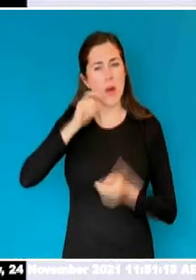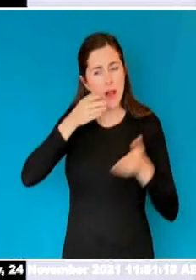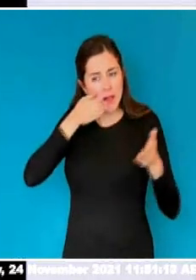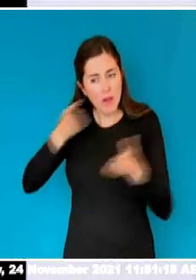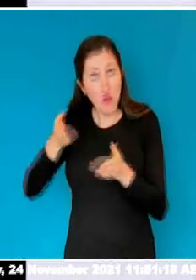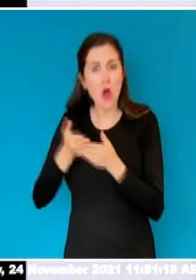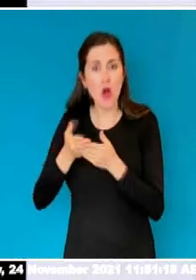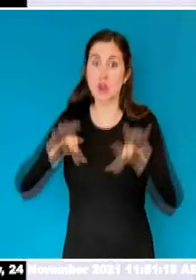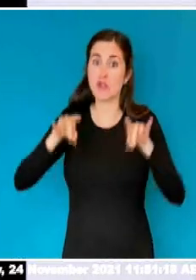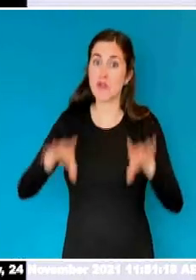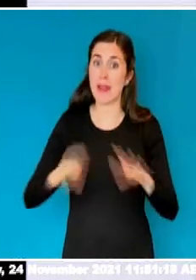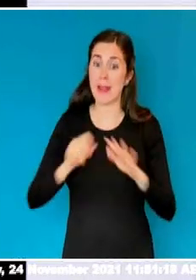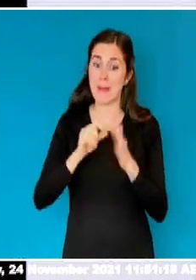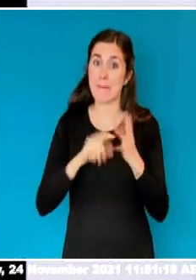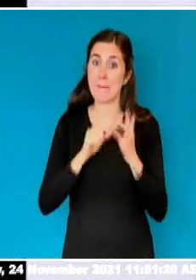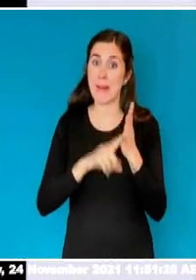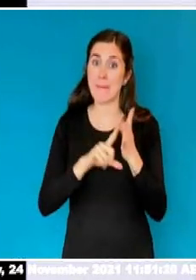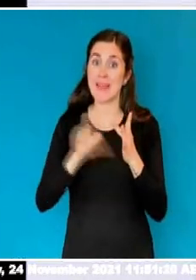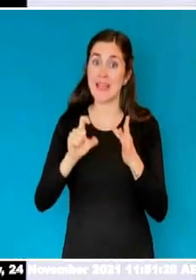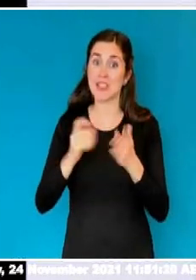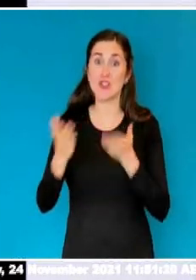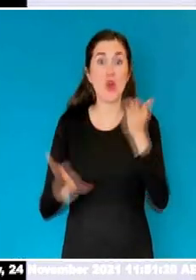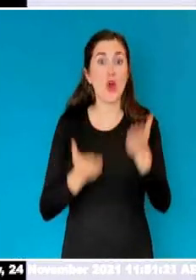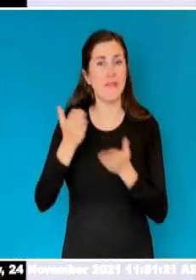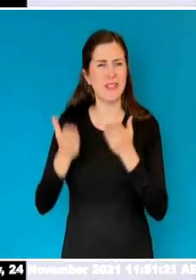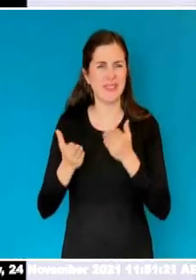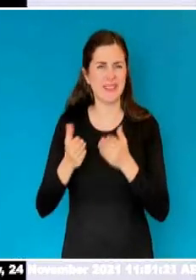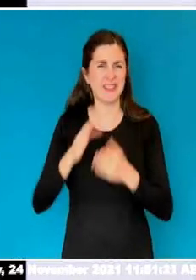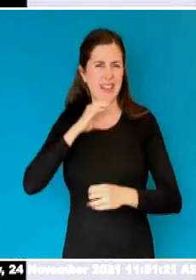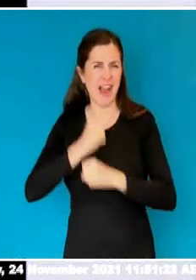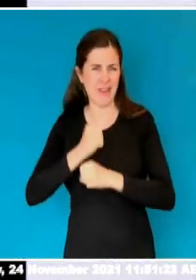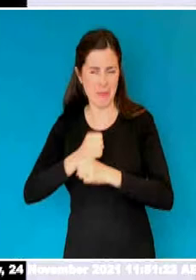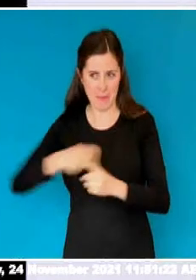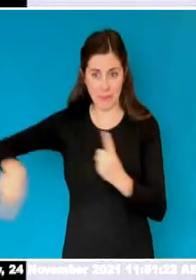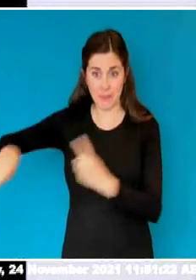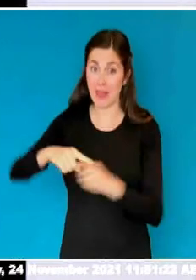through three witnesses representing the Australian Tax Office, the Department of